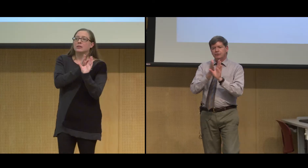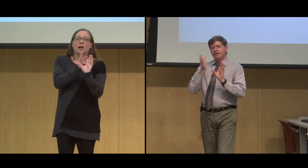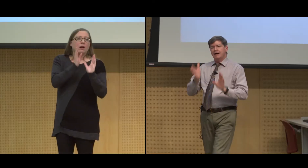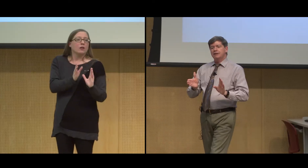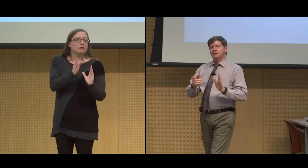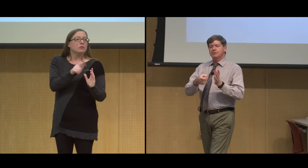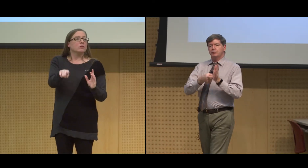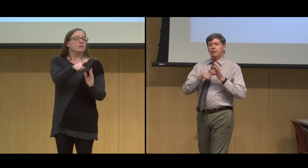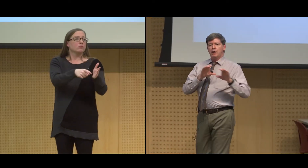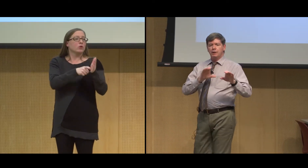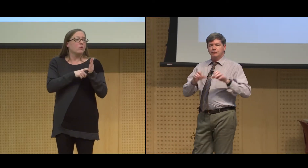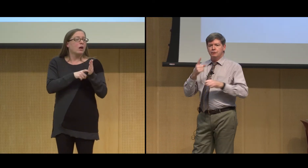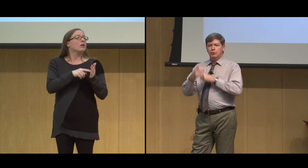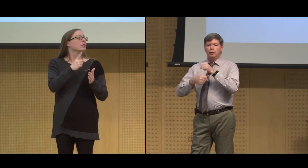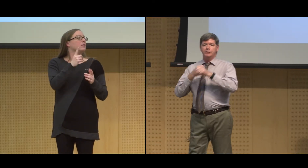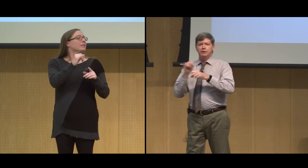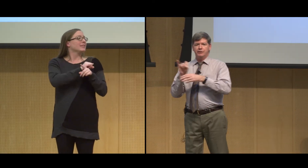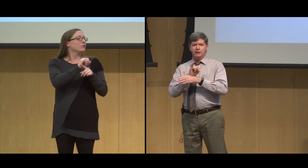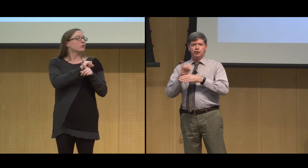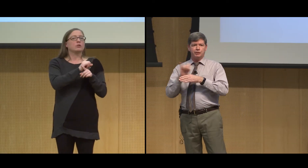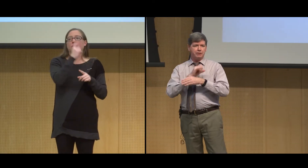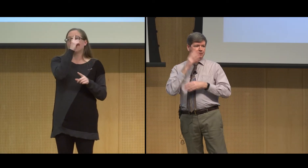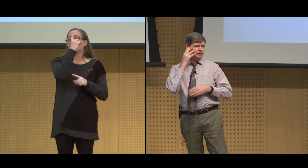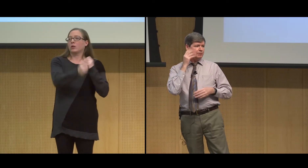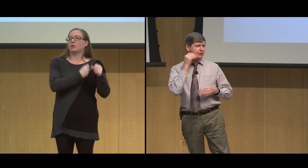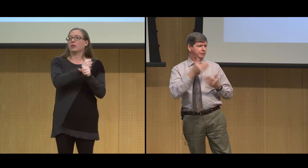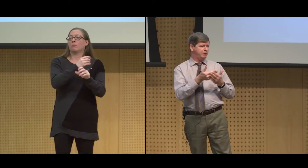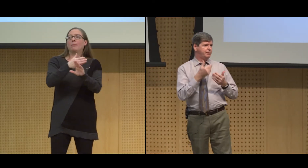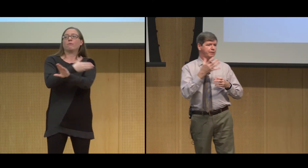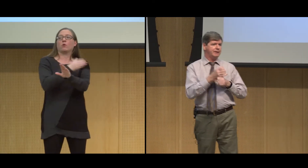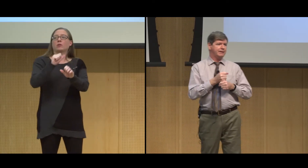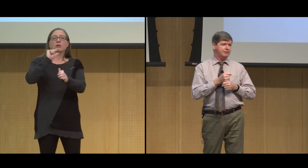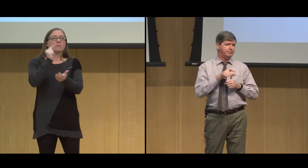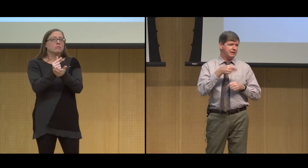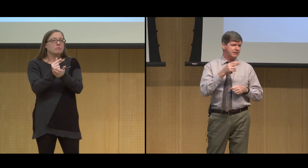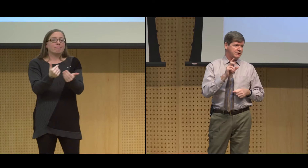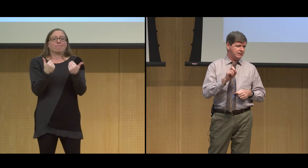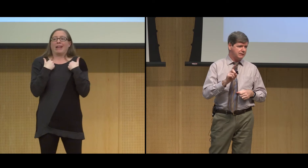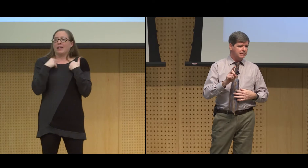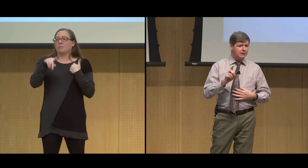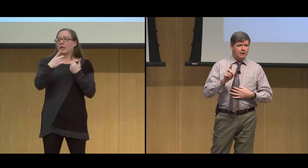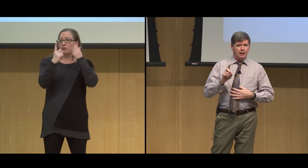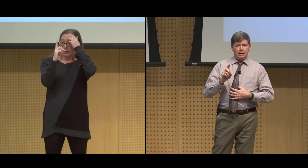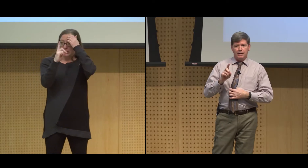So, psychologists are required to do a 1-year internship experience before they get their Ph.D.